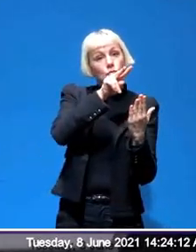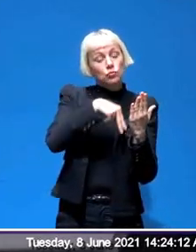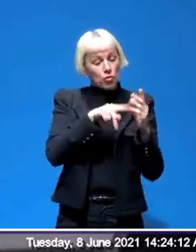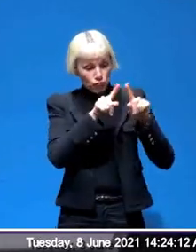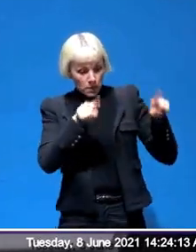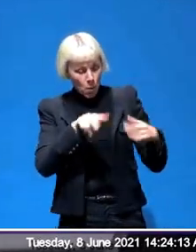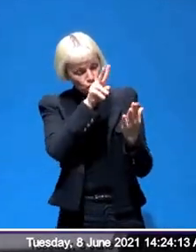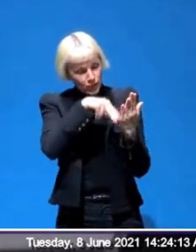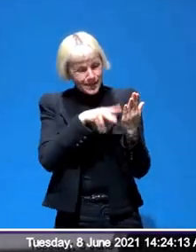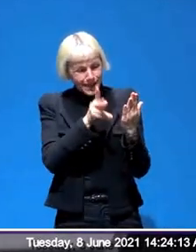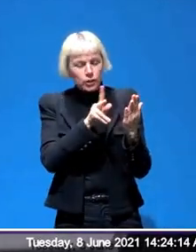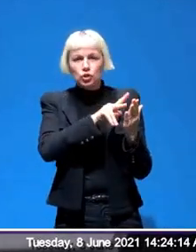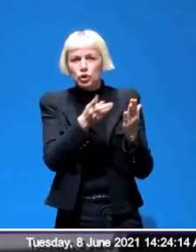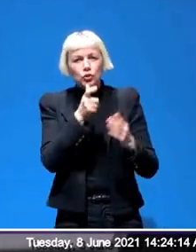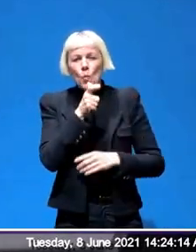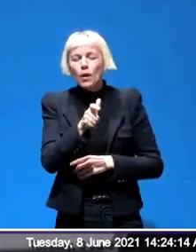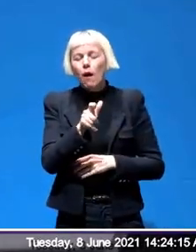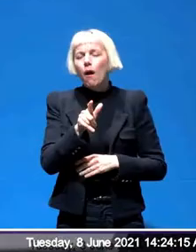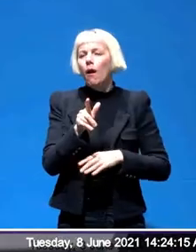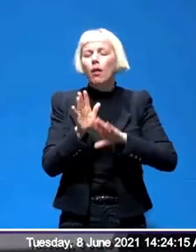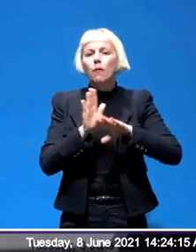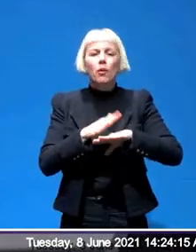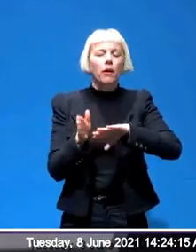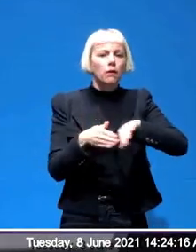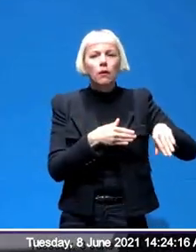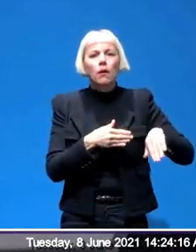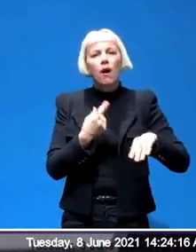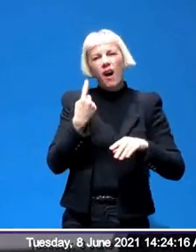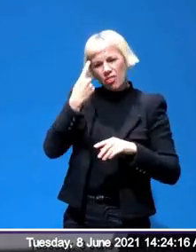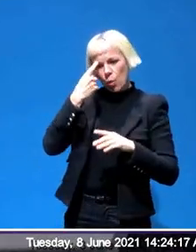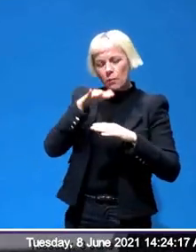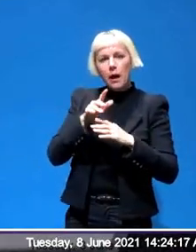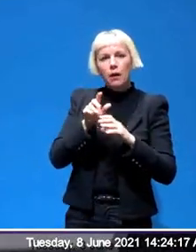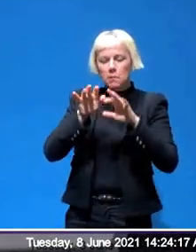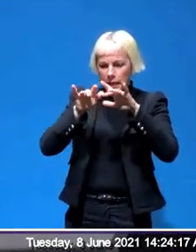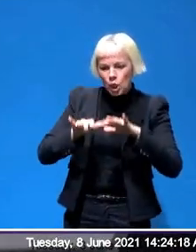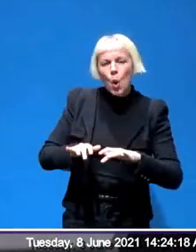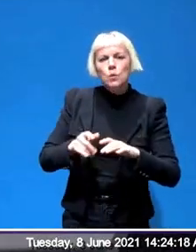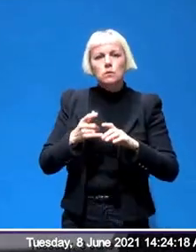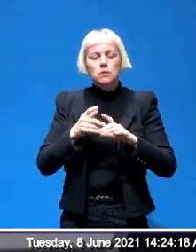prioritised the journal entries and investigating and meeting with staff and